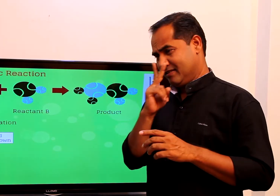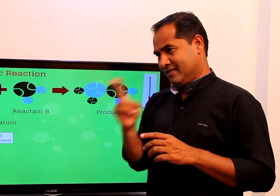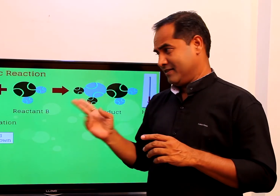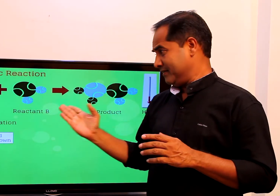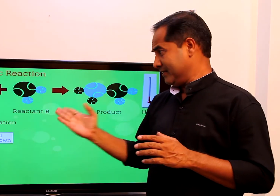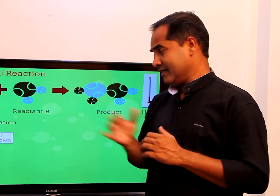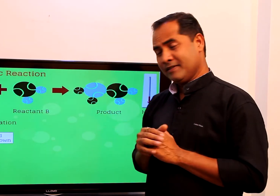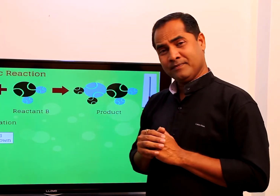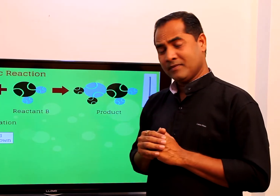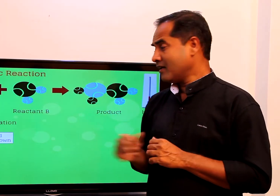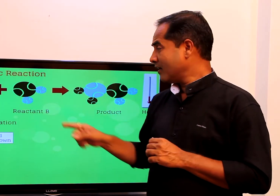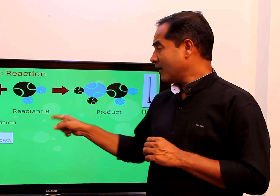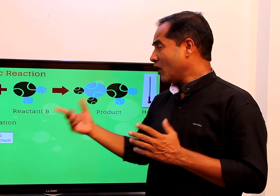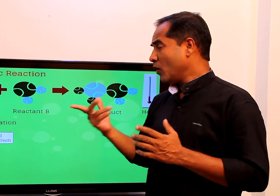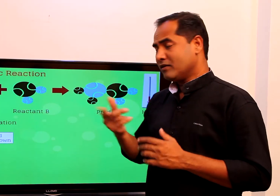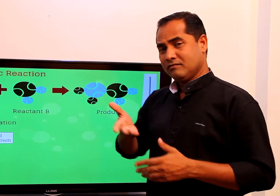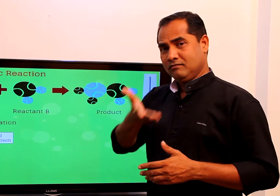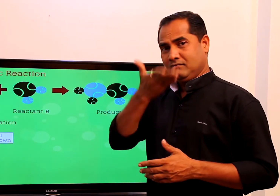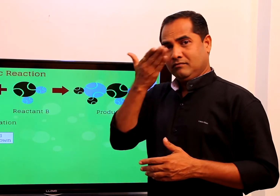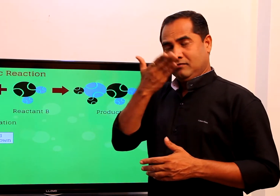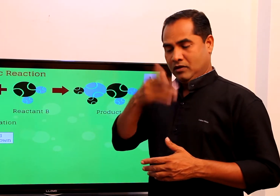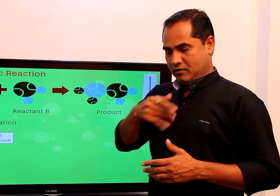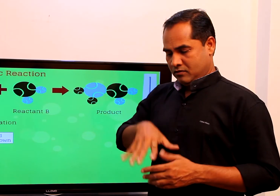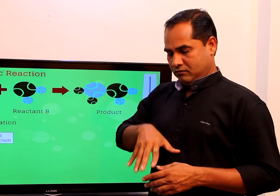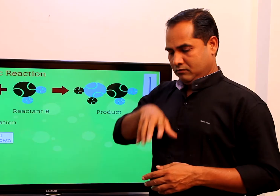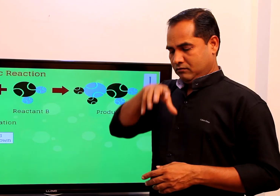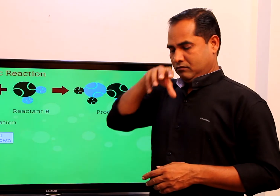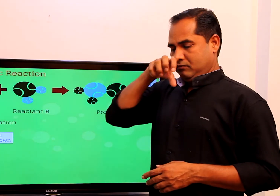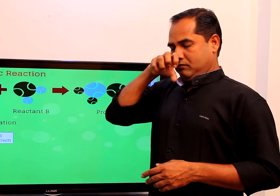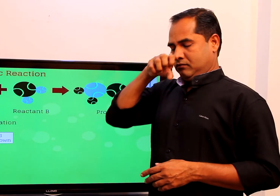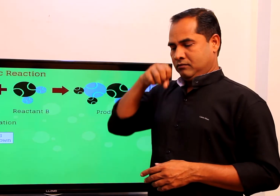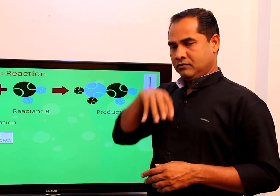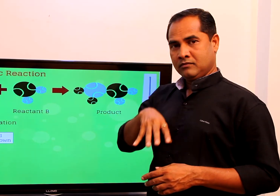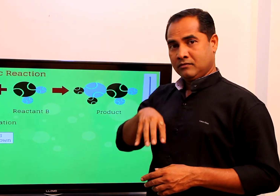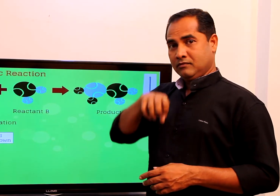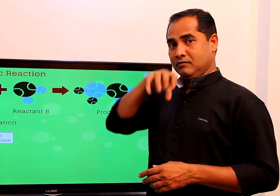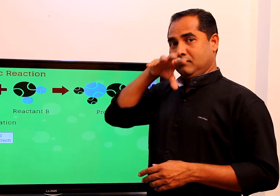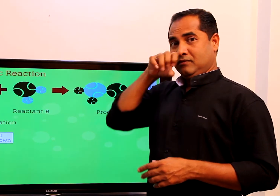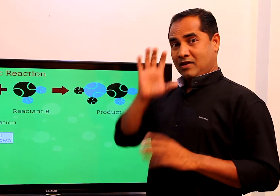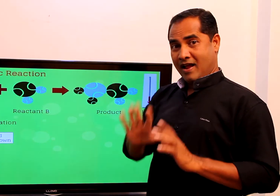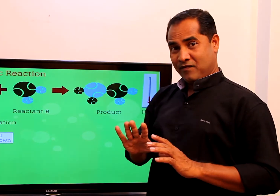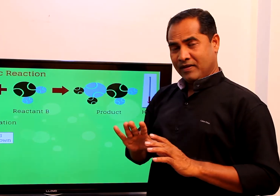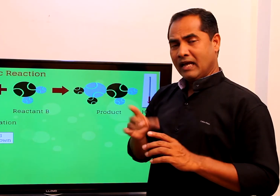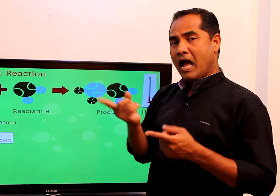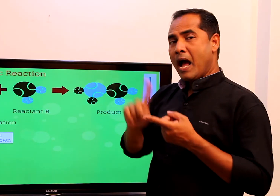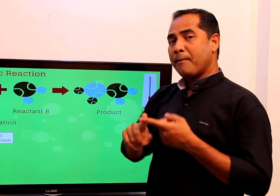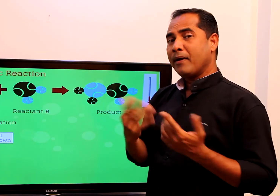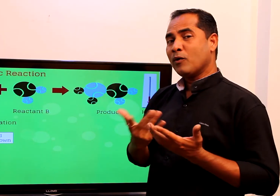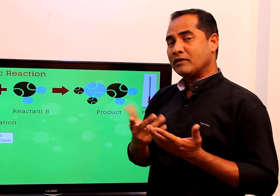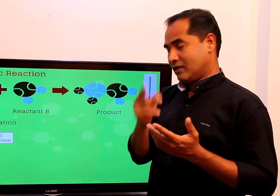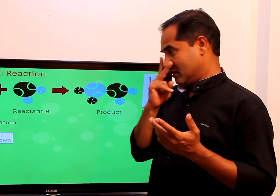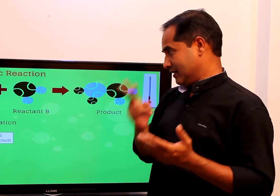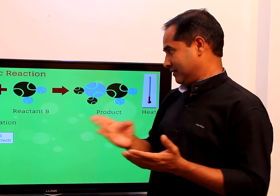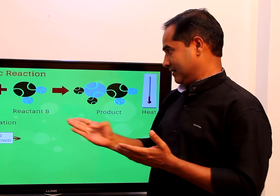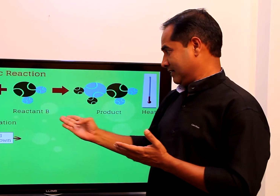Another example : the process of respiration or breathing. What happens